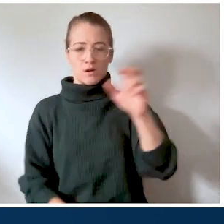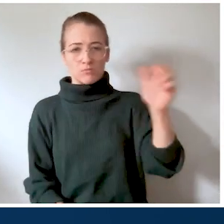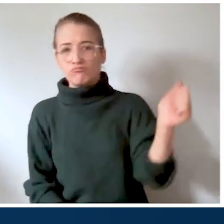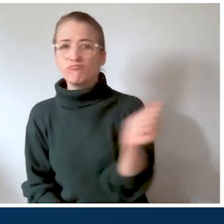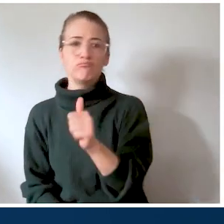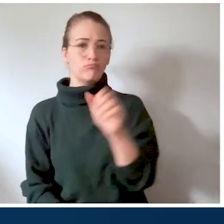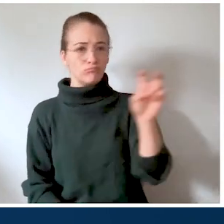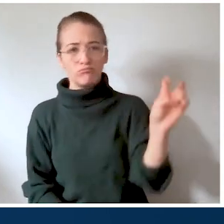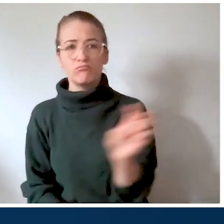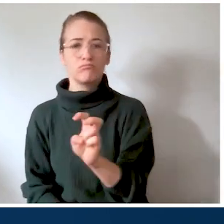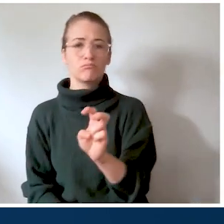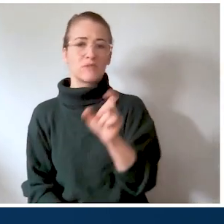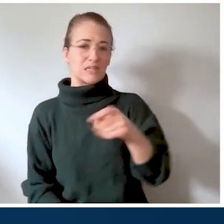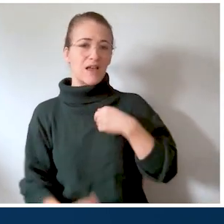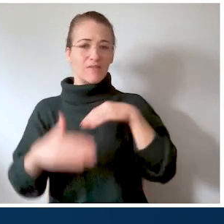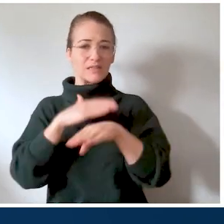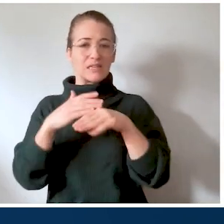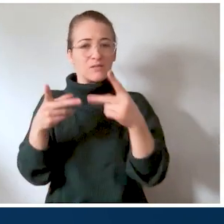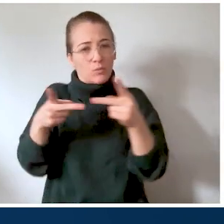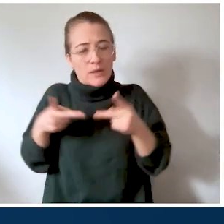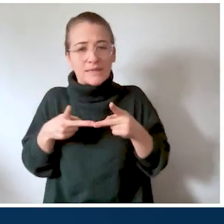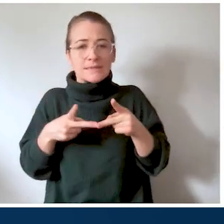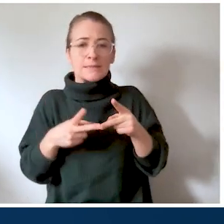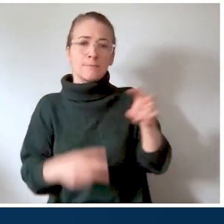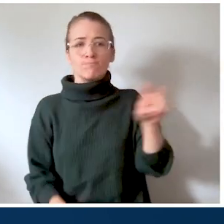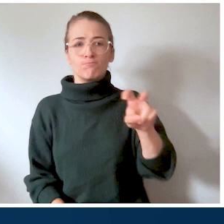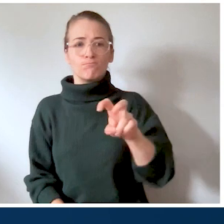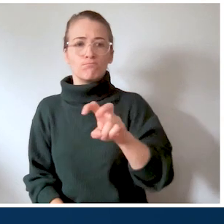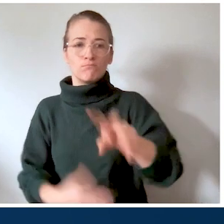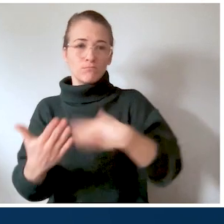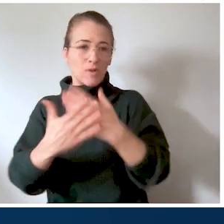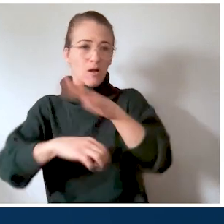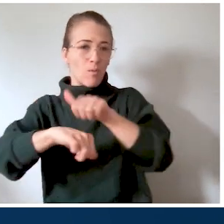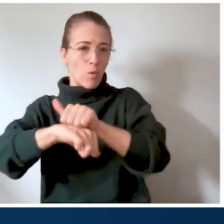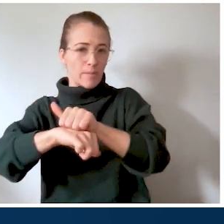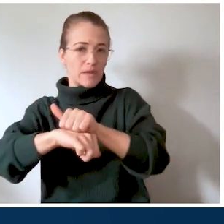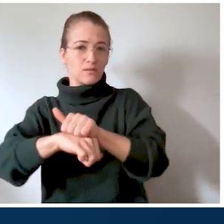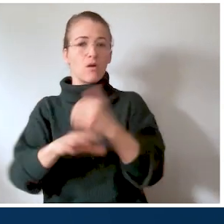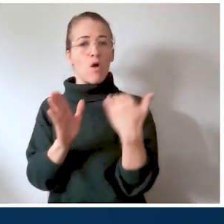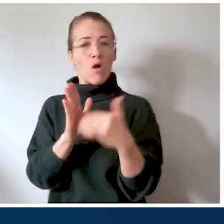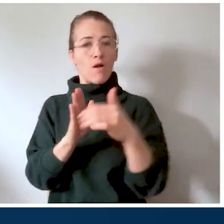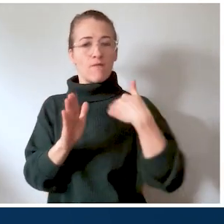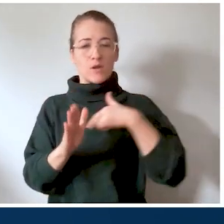there needs to be accessible places for them to move and to be able to get to their appointments. Oftentimes, we hear about whether or not